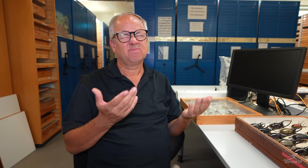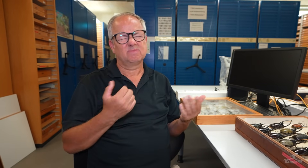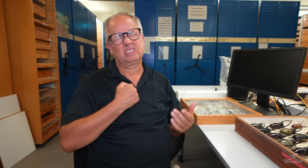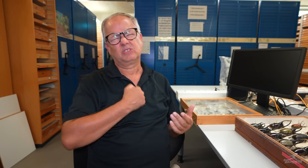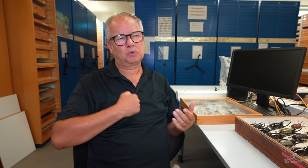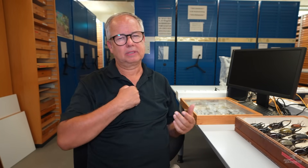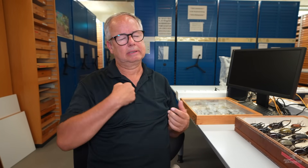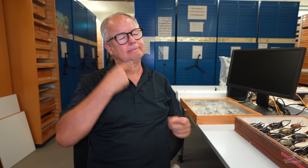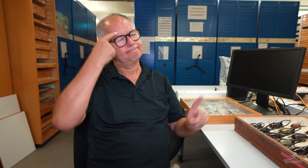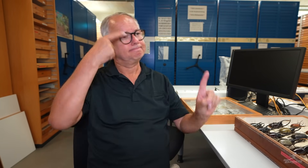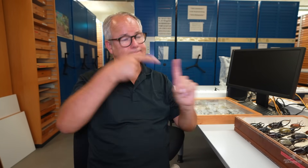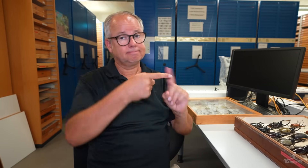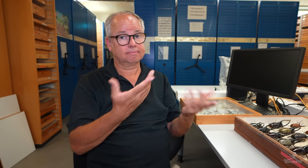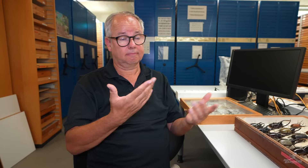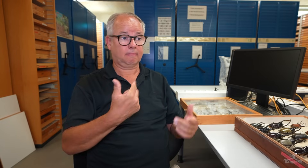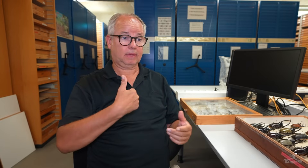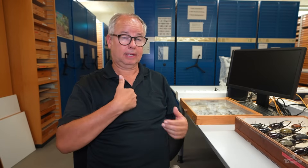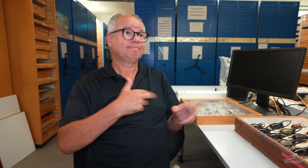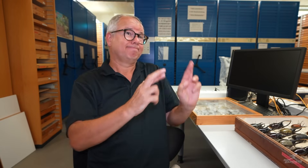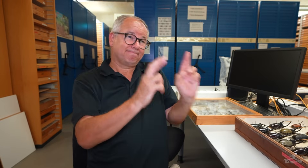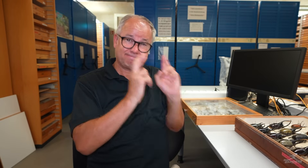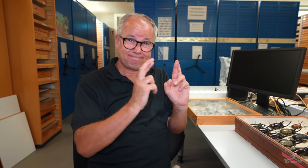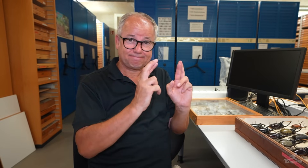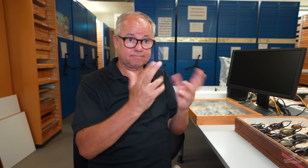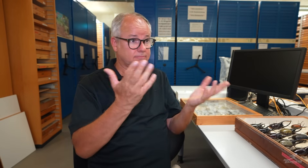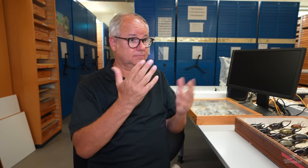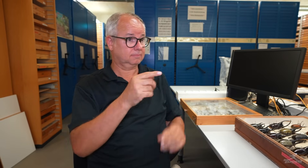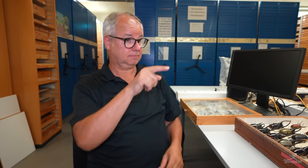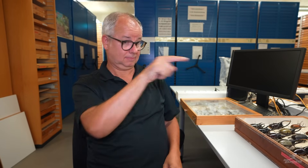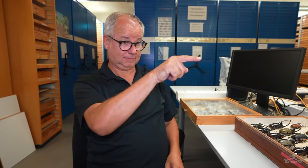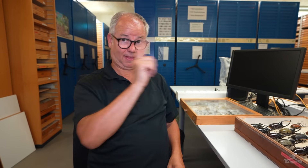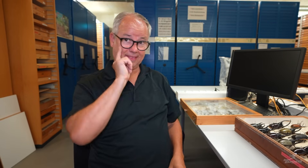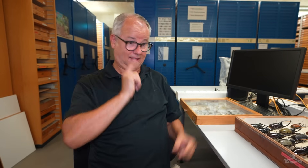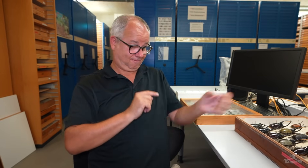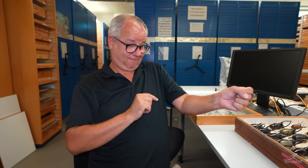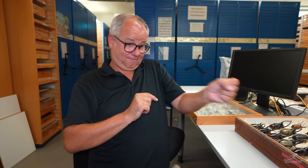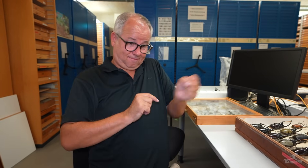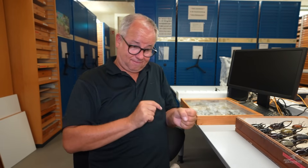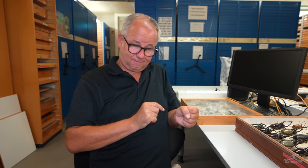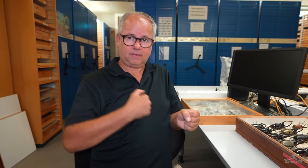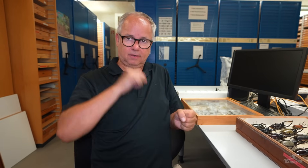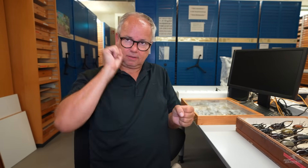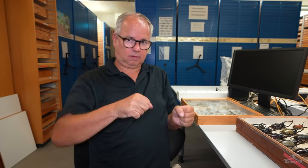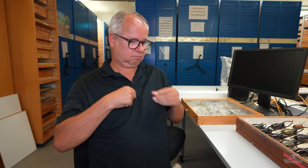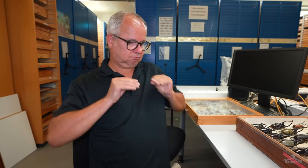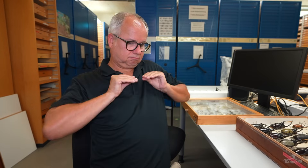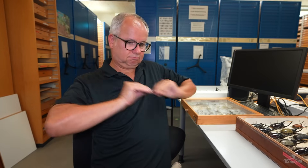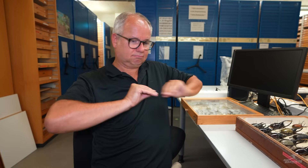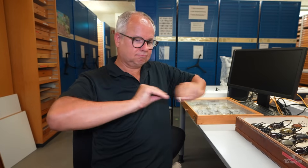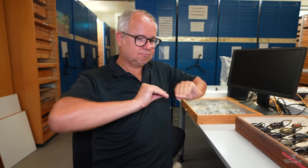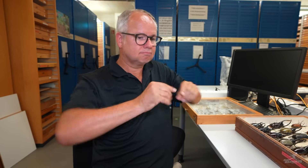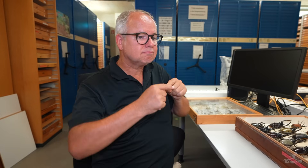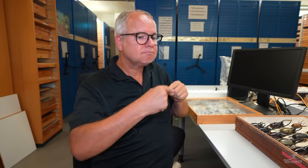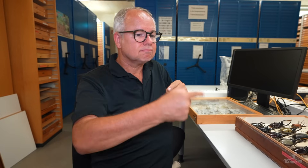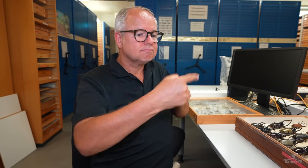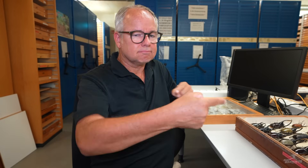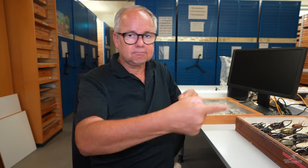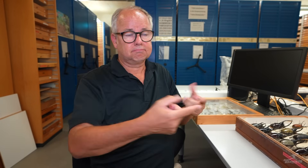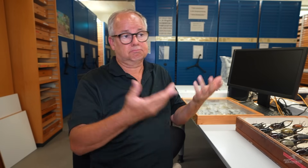Bringing Deaf students into this world, we can teach them for the future.